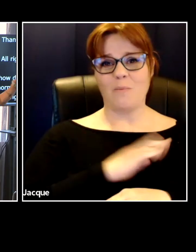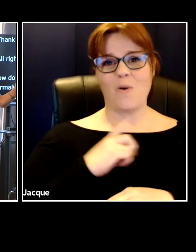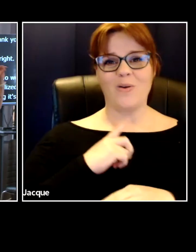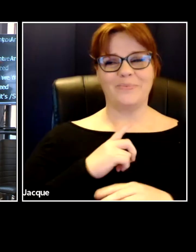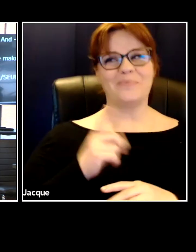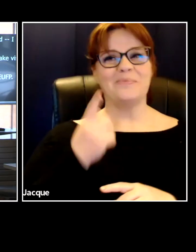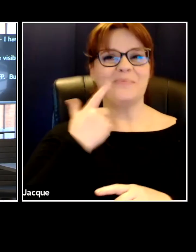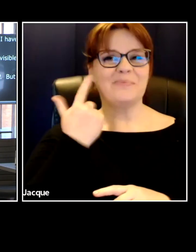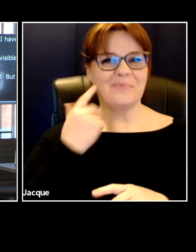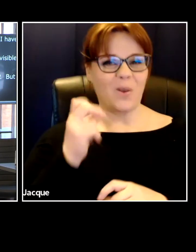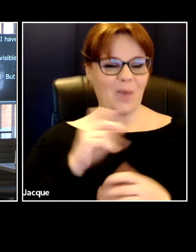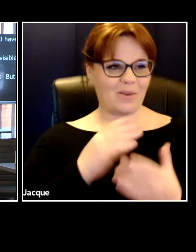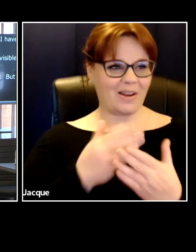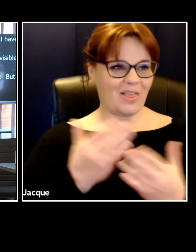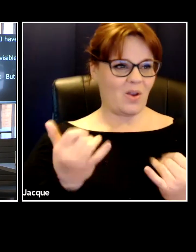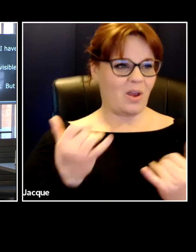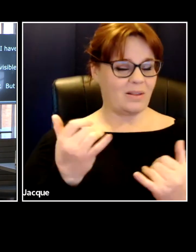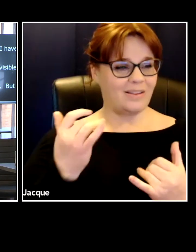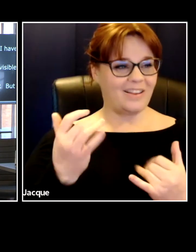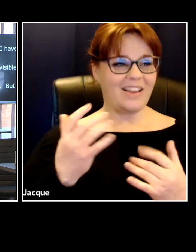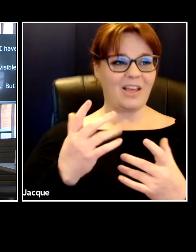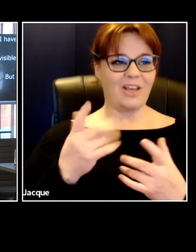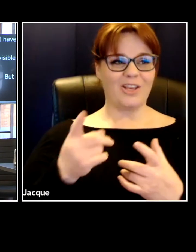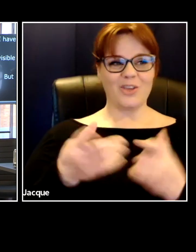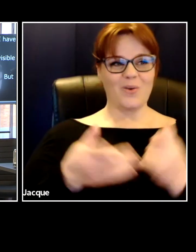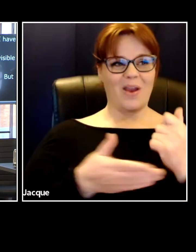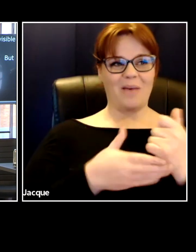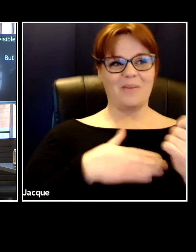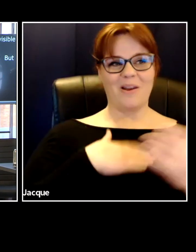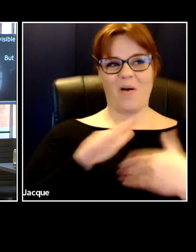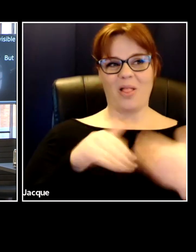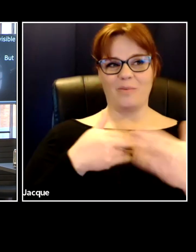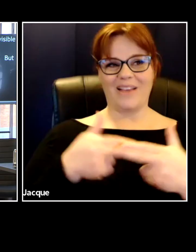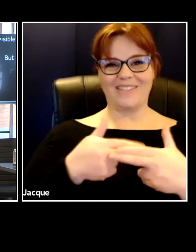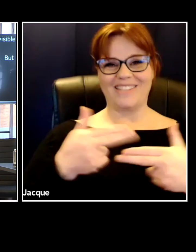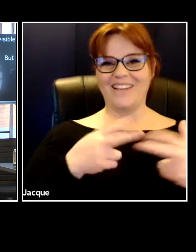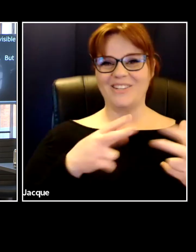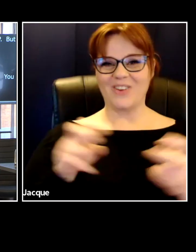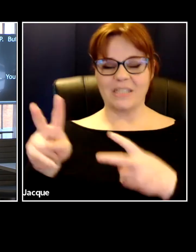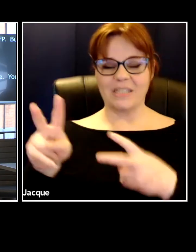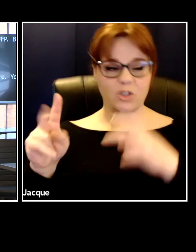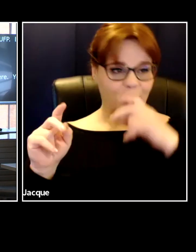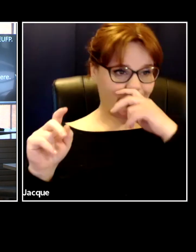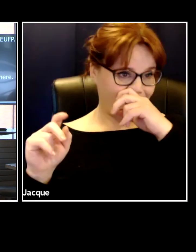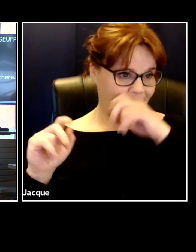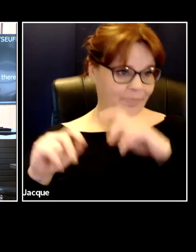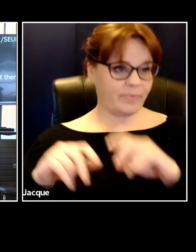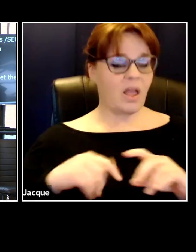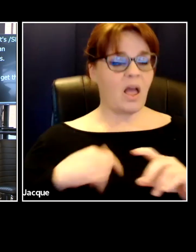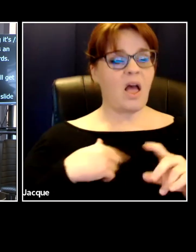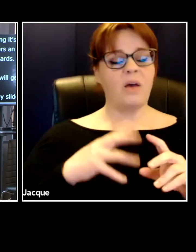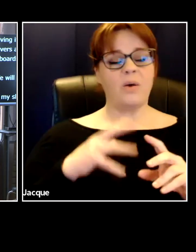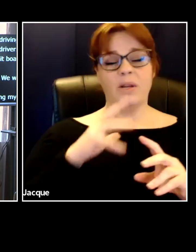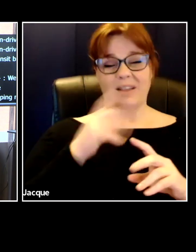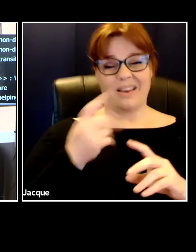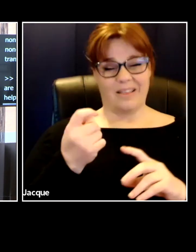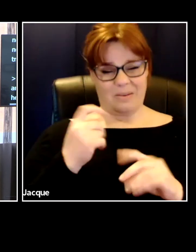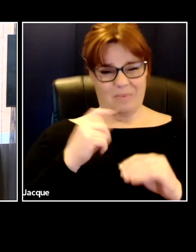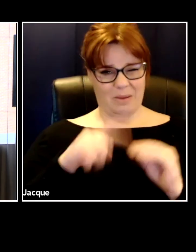We're going to get there right now. Joe, you're like helping all my slide transitions. All right, so um I want to talk a little bit about the non-drivers alliance and the work